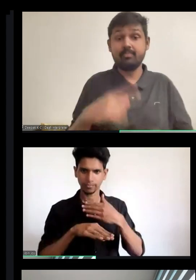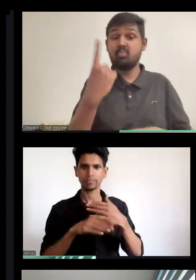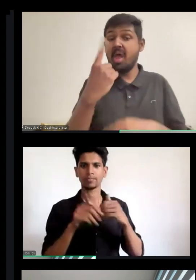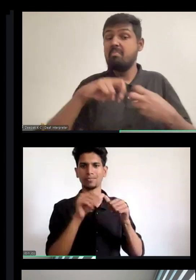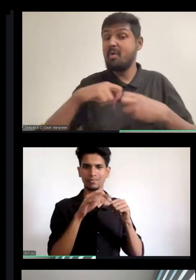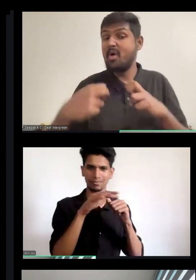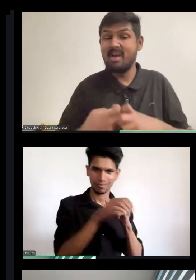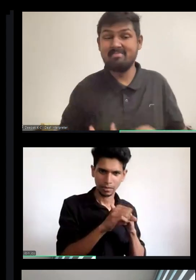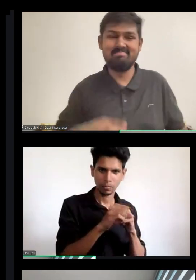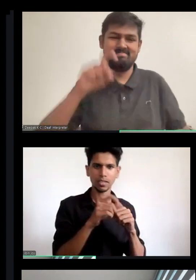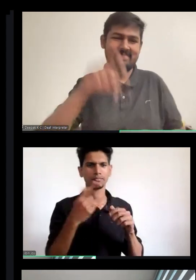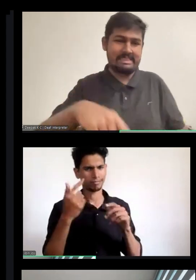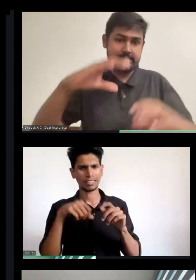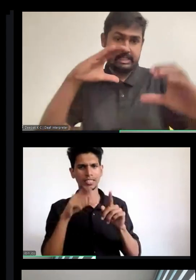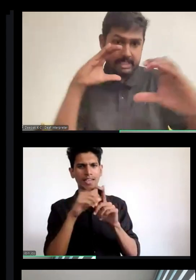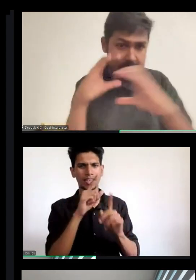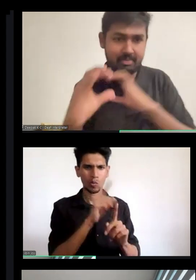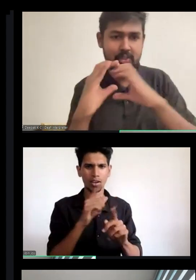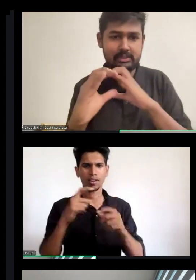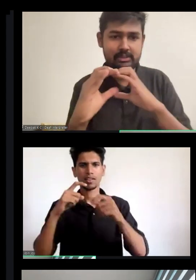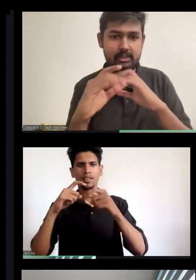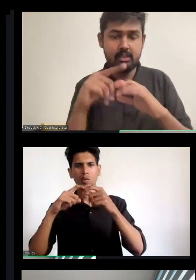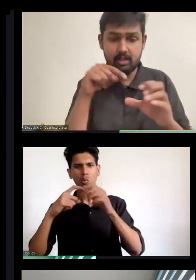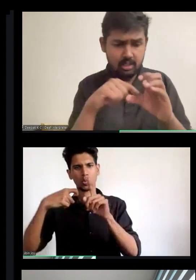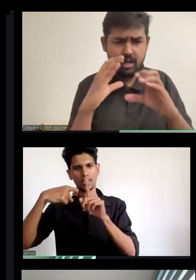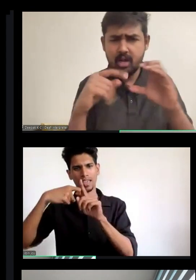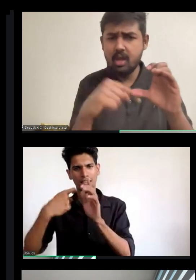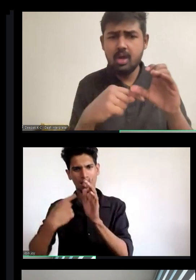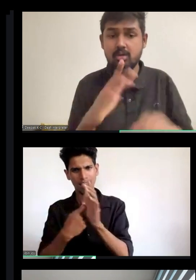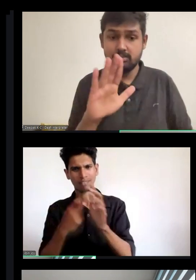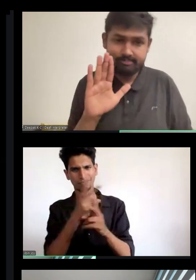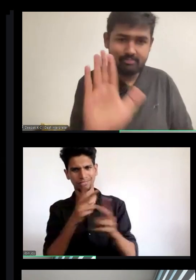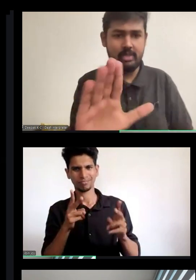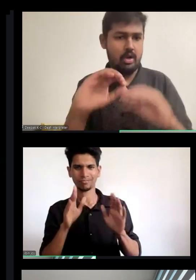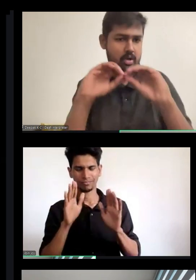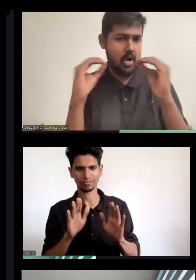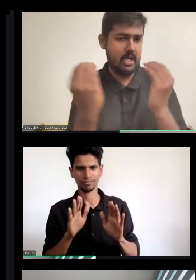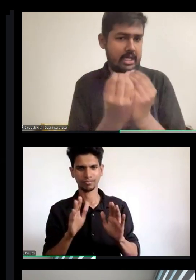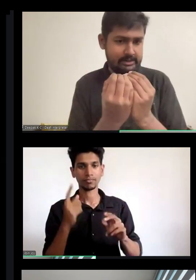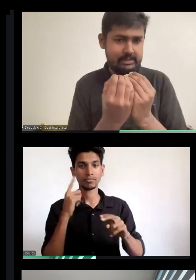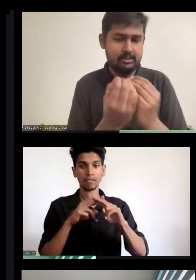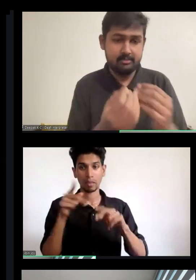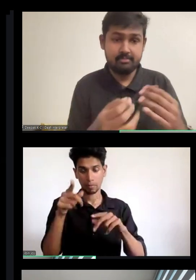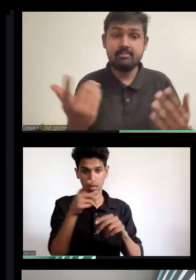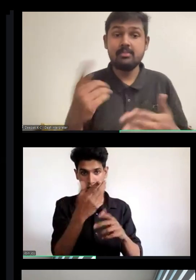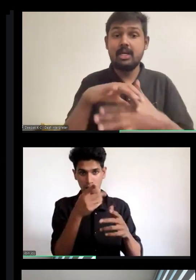Are you a manager or a director? If you're one, then you can identify one upstream decision.